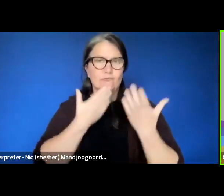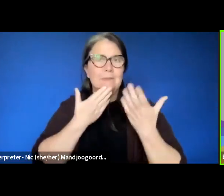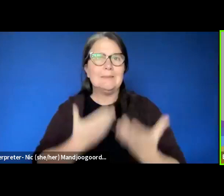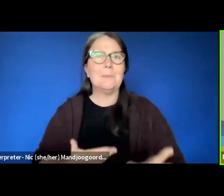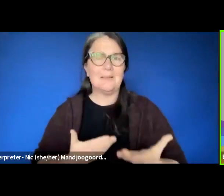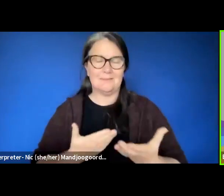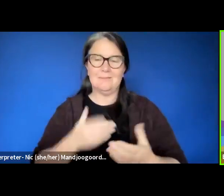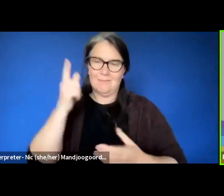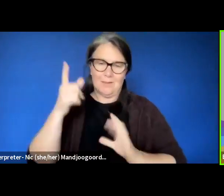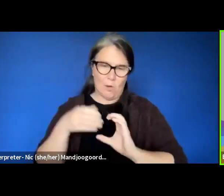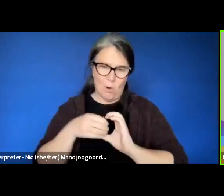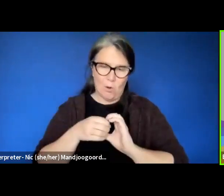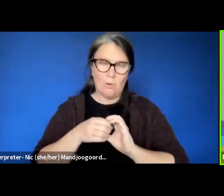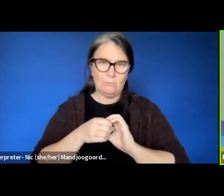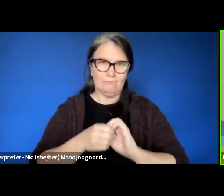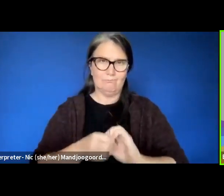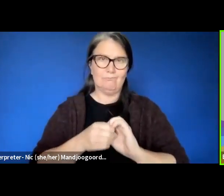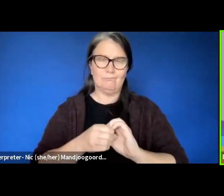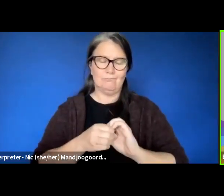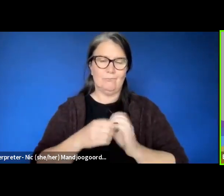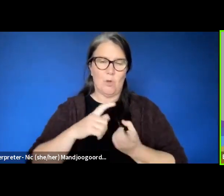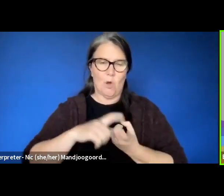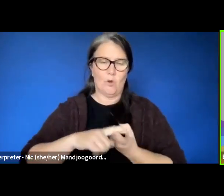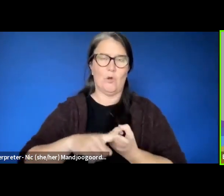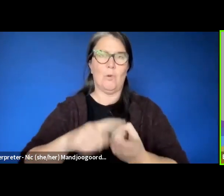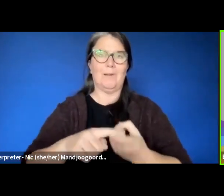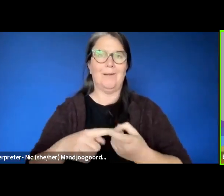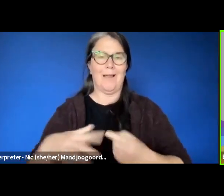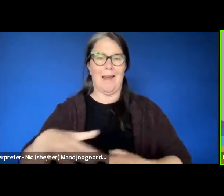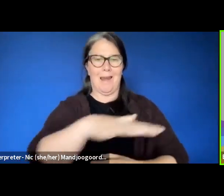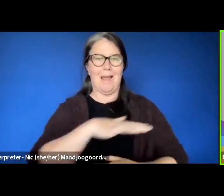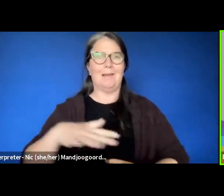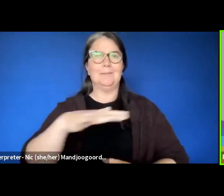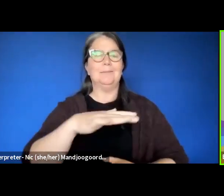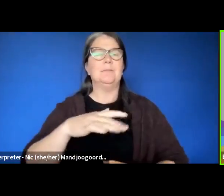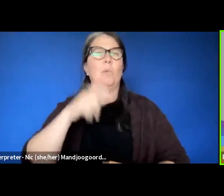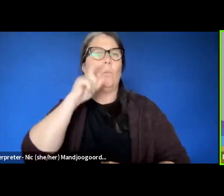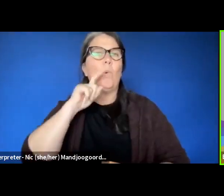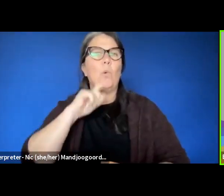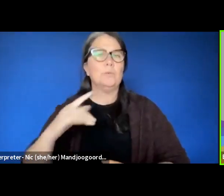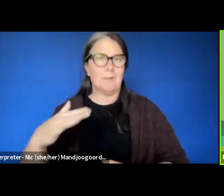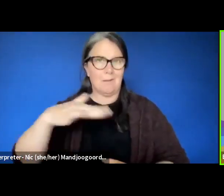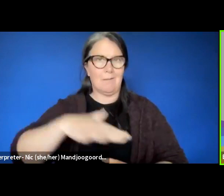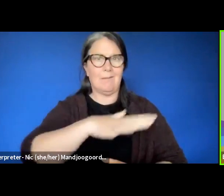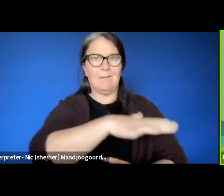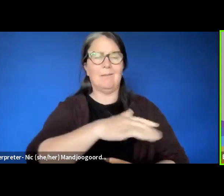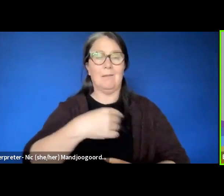and acknowledge their ongoing custodianship of the land and water is here. My name is out right again My name is out right again, and I go by her or him, and then